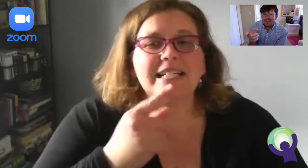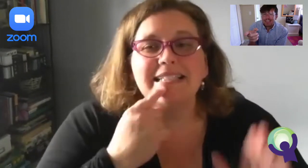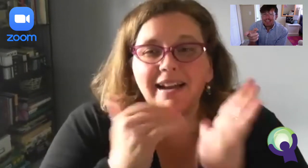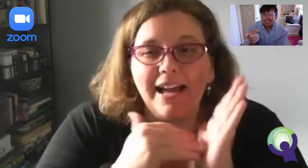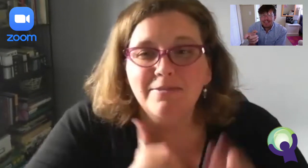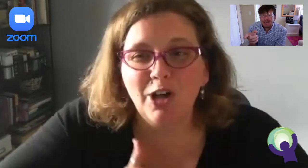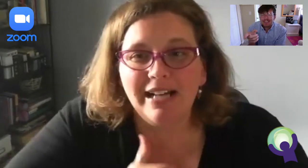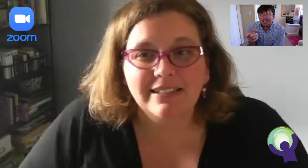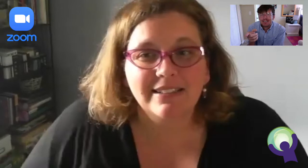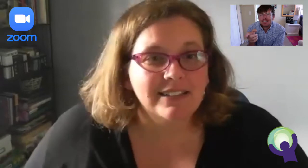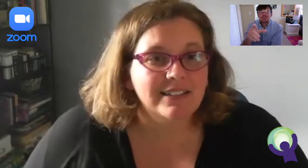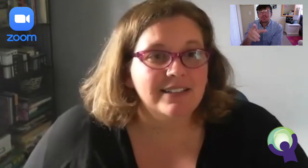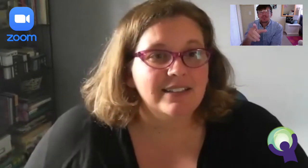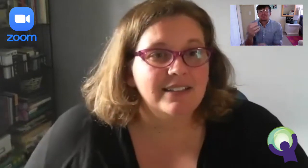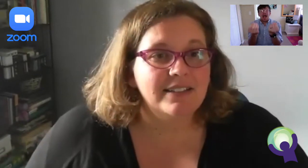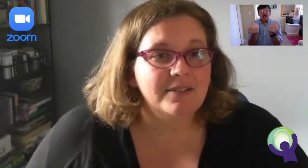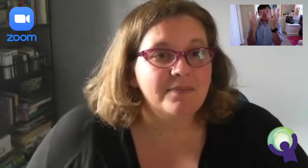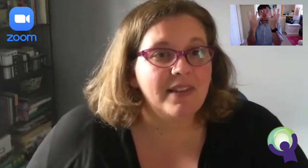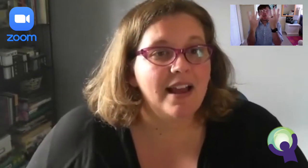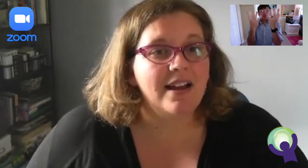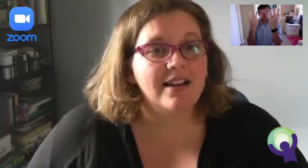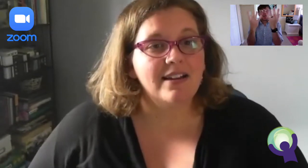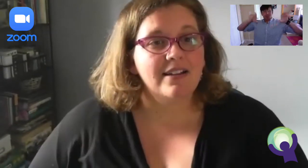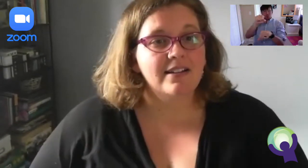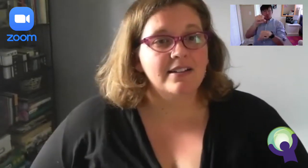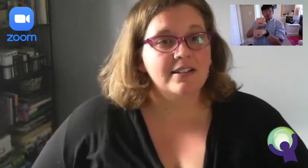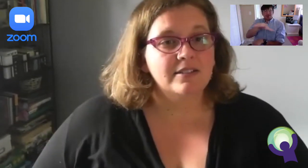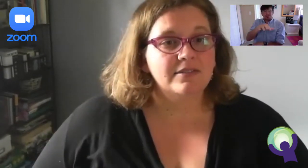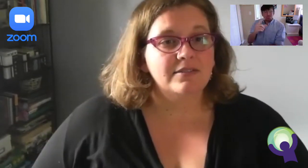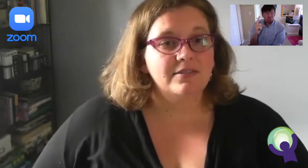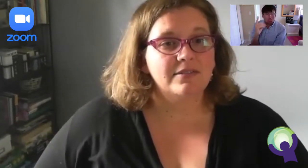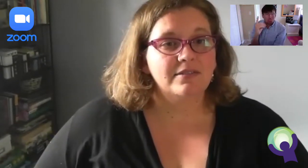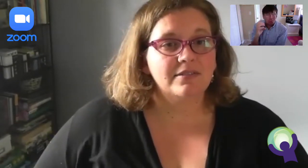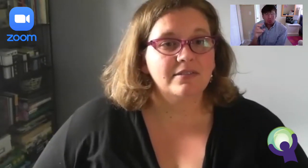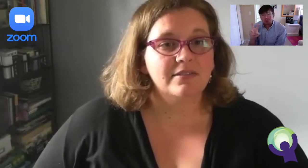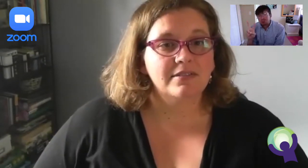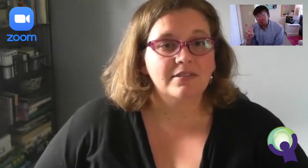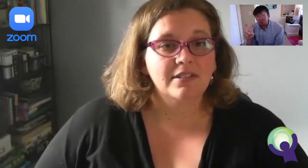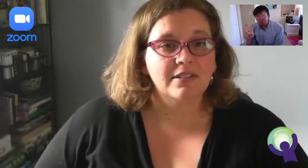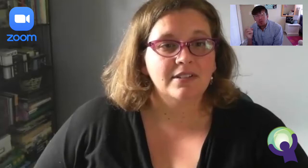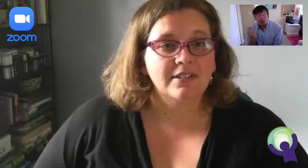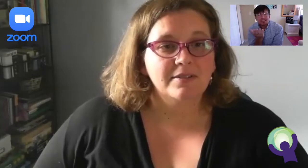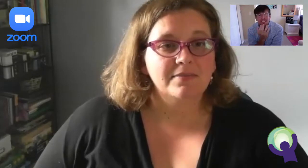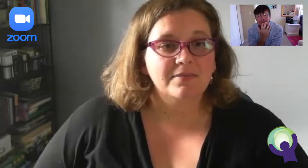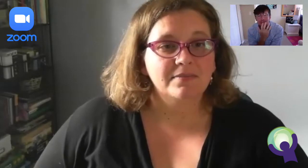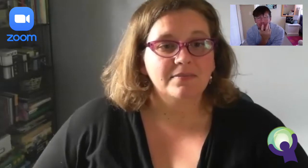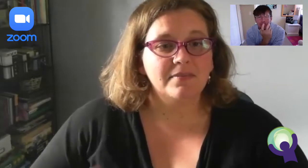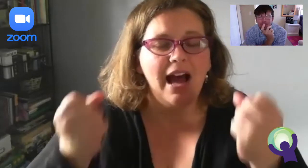I'm sorry Christopher, could you repeat your question please? So of all the books that were--how many do you think-- a couple hundred, couple of